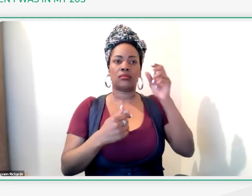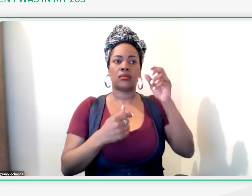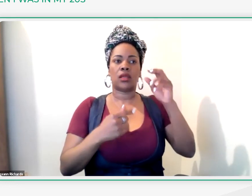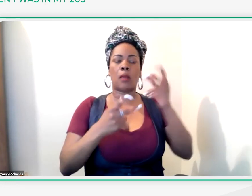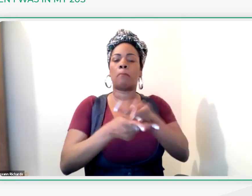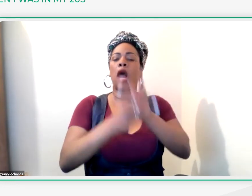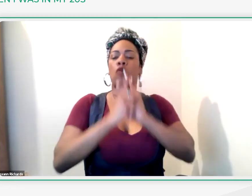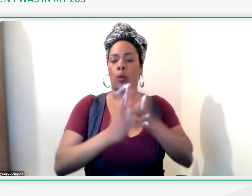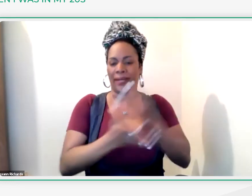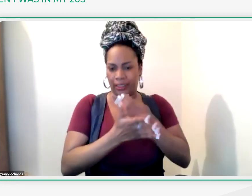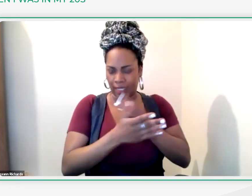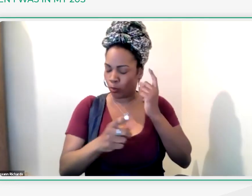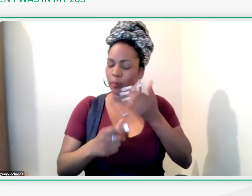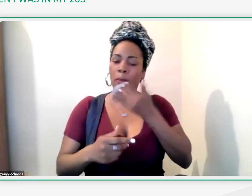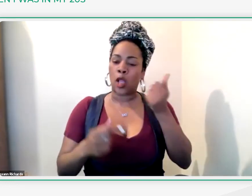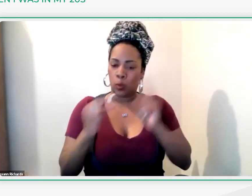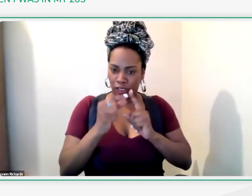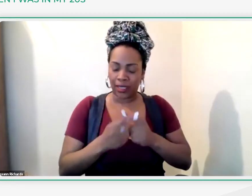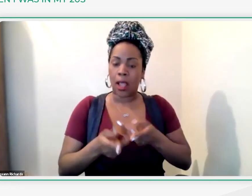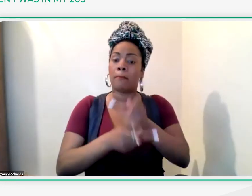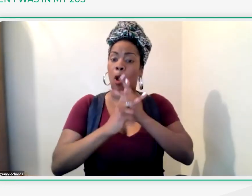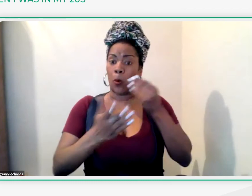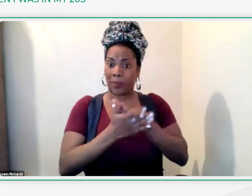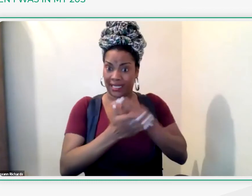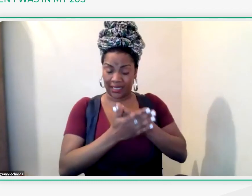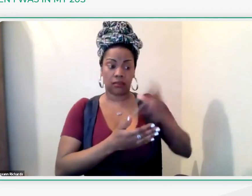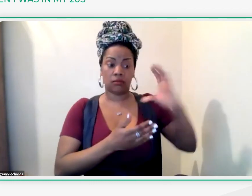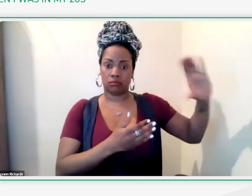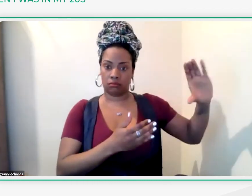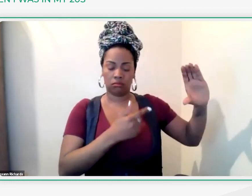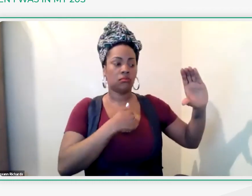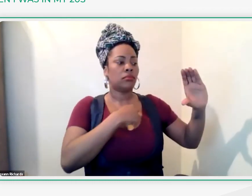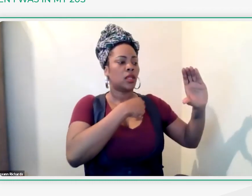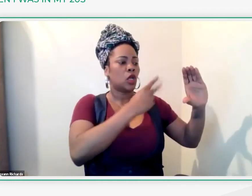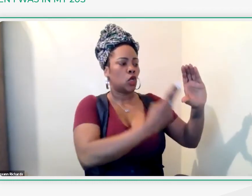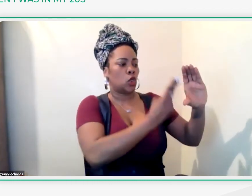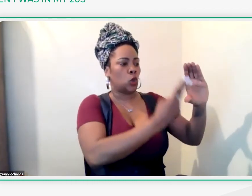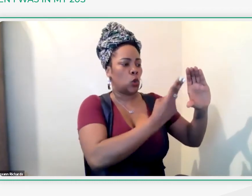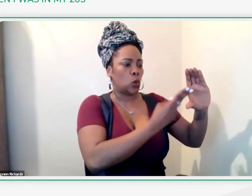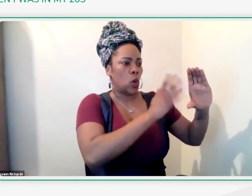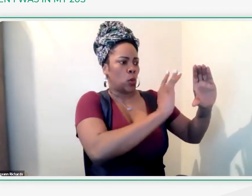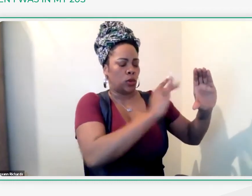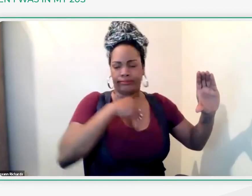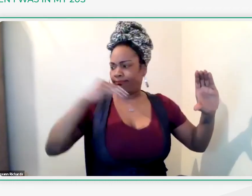It's not fake, but it's like borrowed money. That's a better word. It's borrowed money.